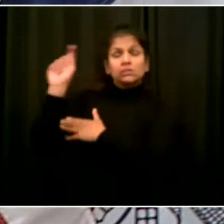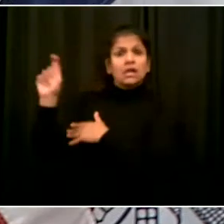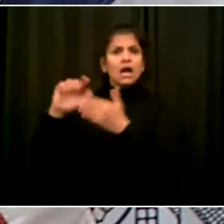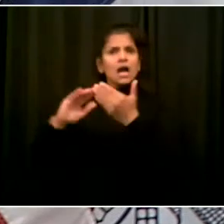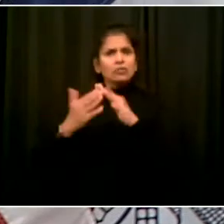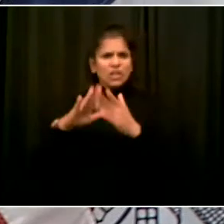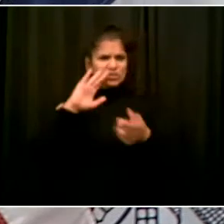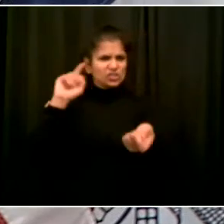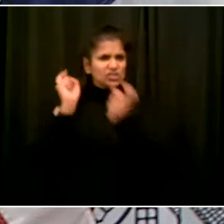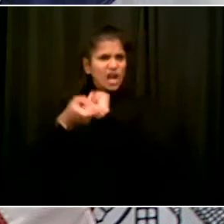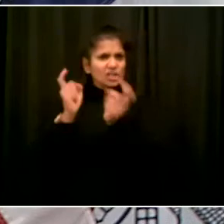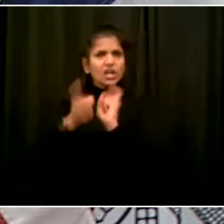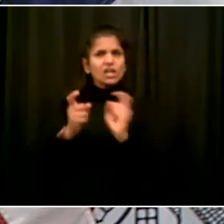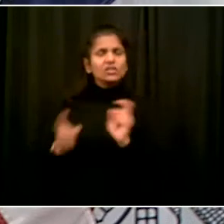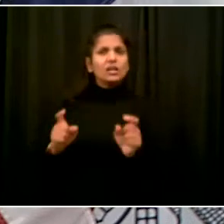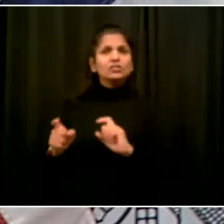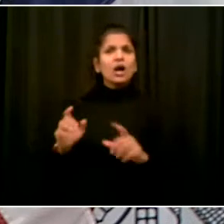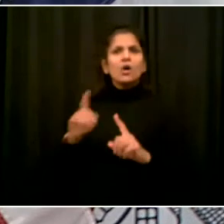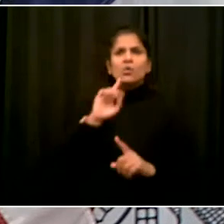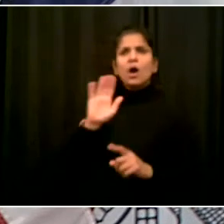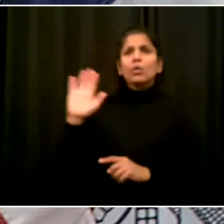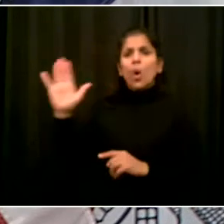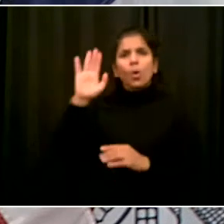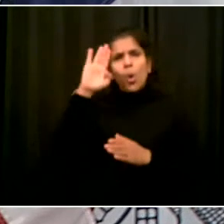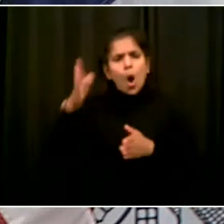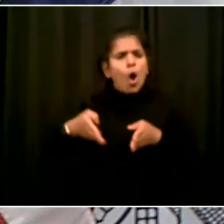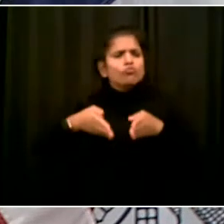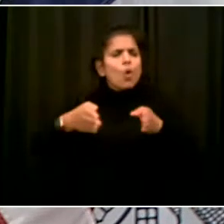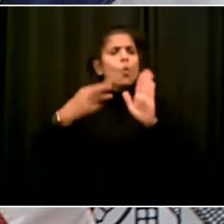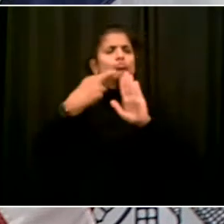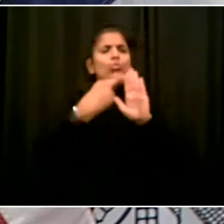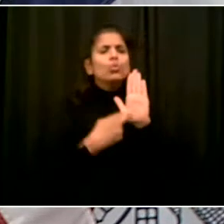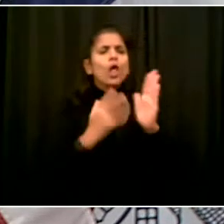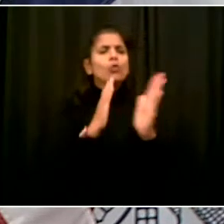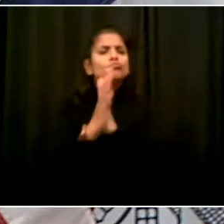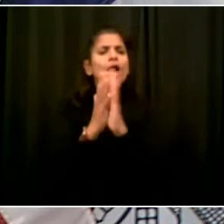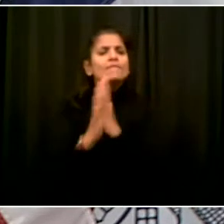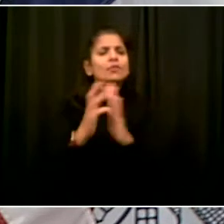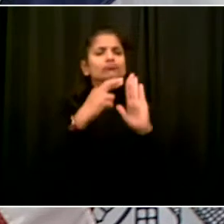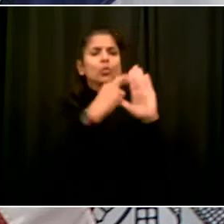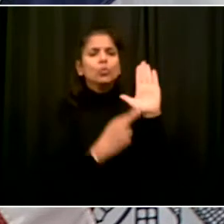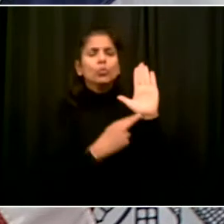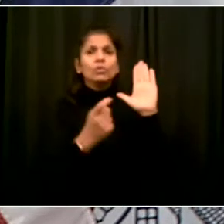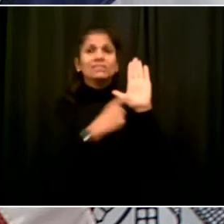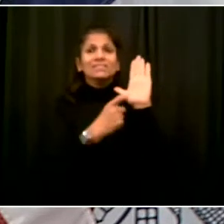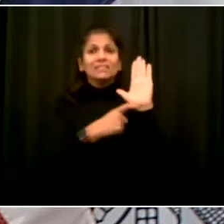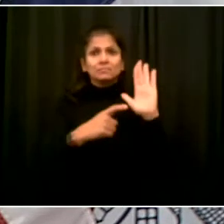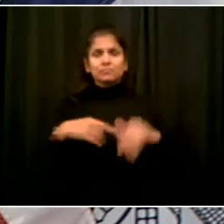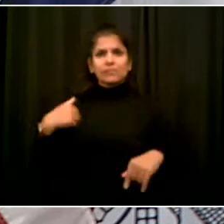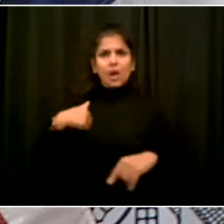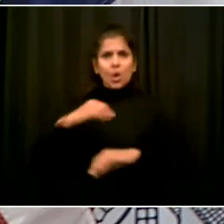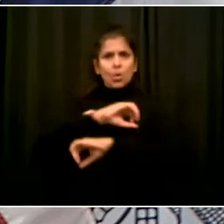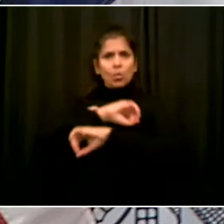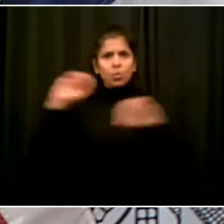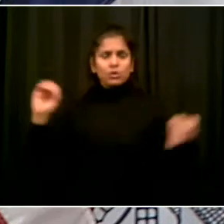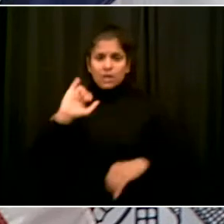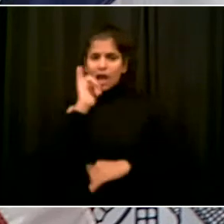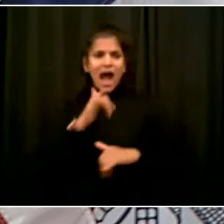FINLNLD ANIT APPEARED THEY ARE SMALLER CITIES BUT NEW YORK CITY OVERALL DEATHS HAVE DROPPED